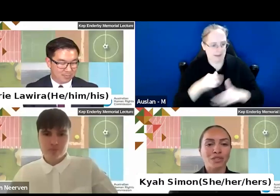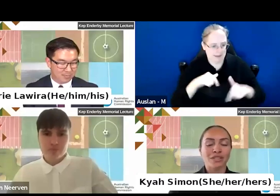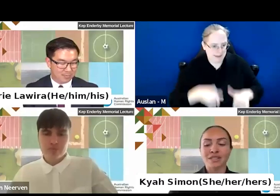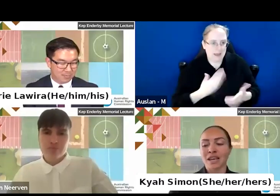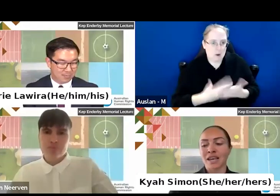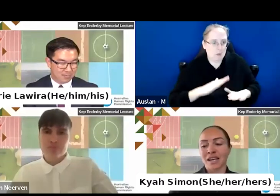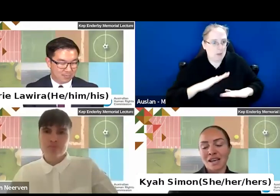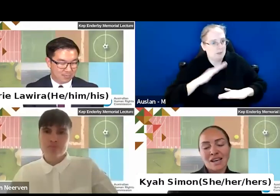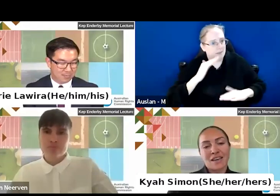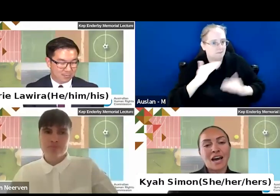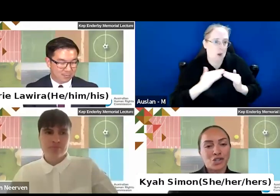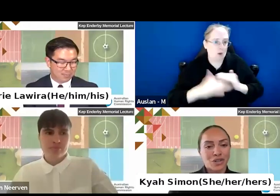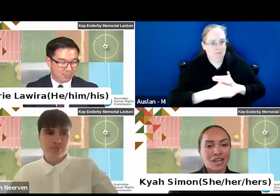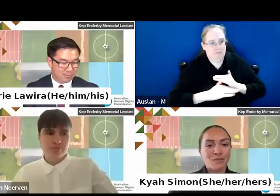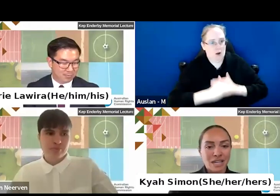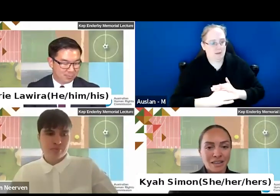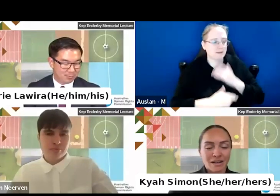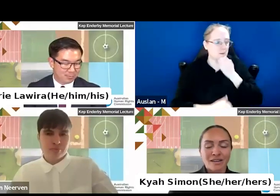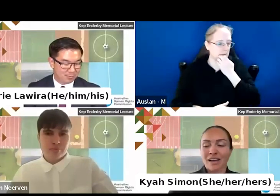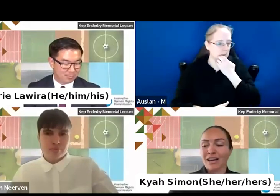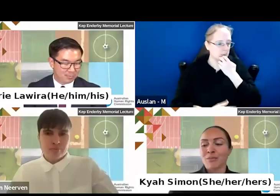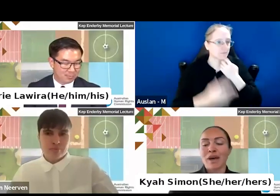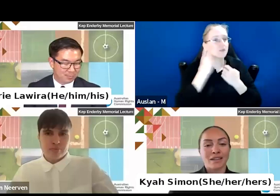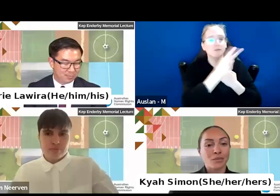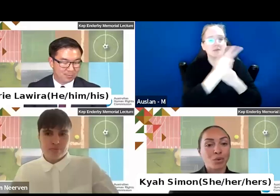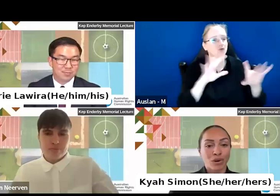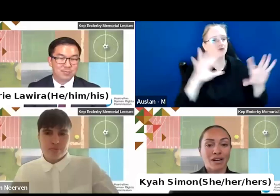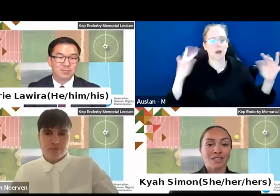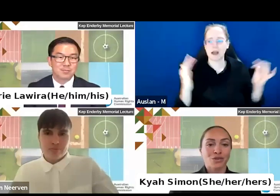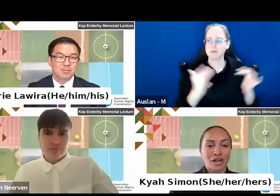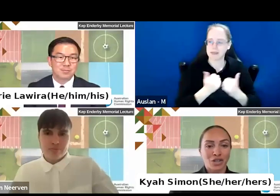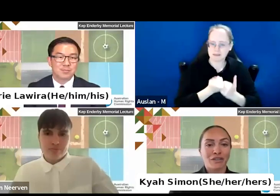And to see the country come together and support us through our journey.